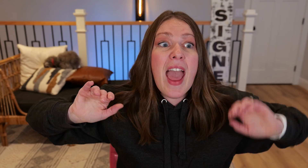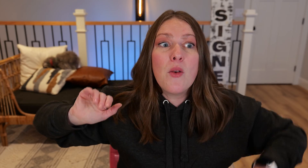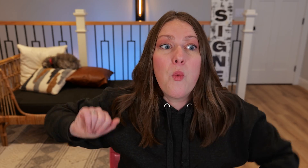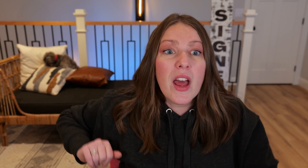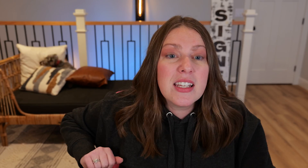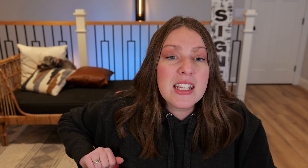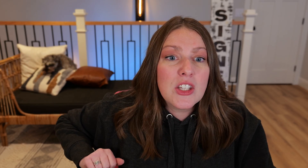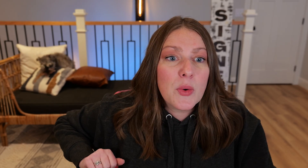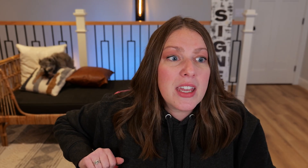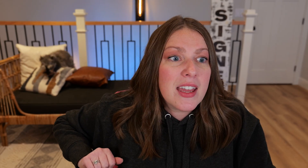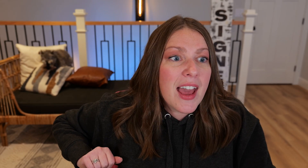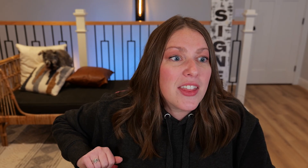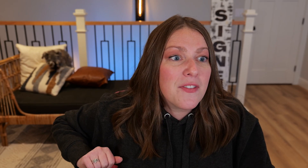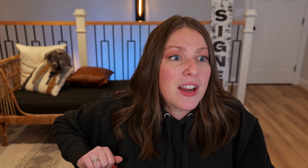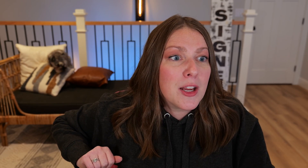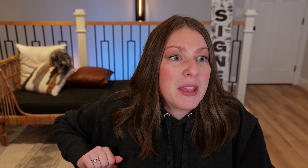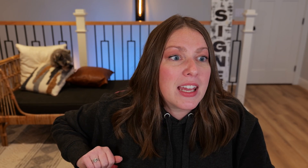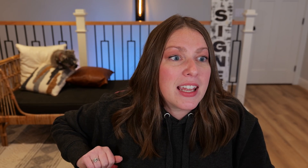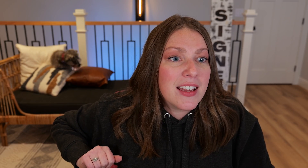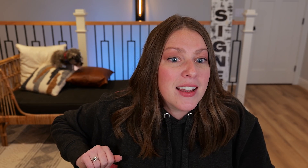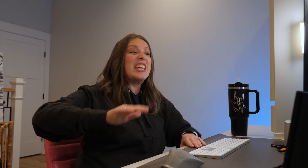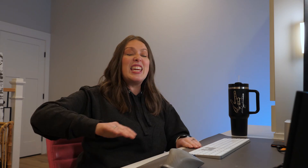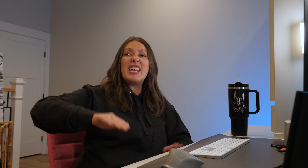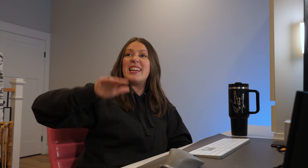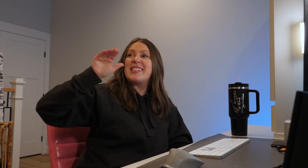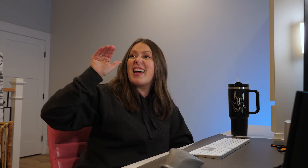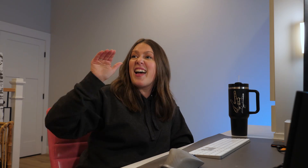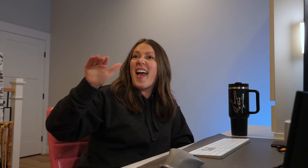And what is he doing at the very beginning? He is.